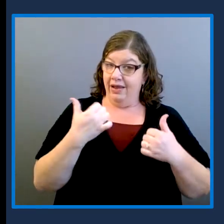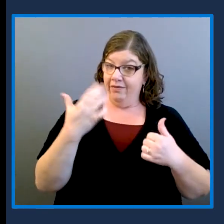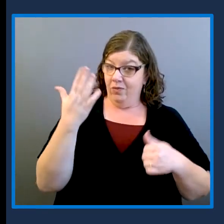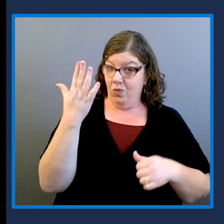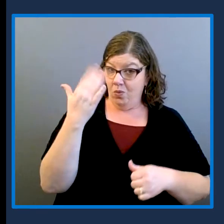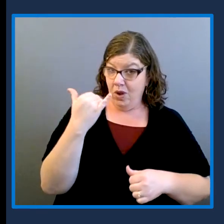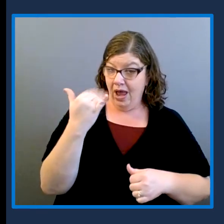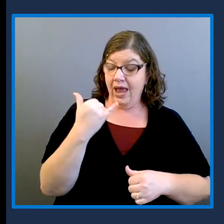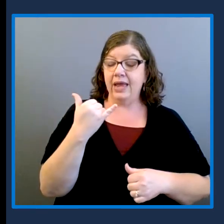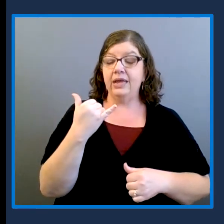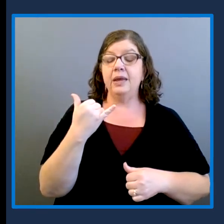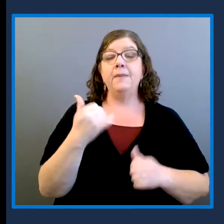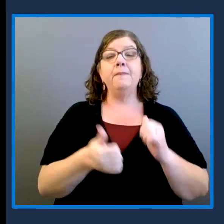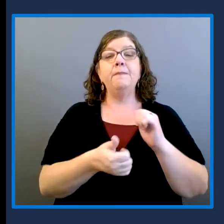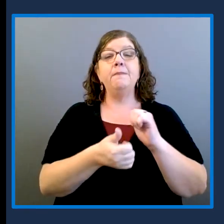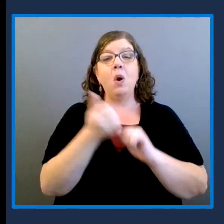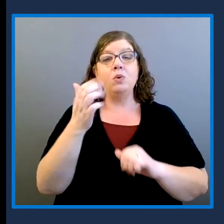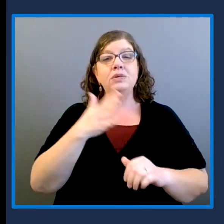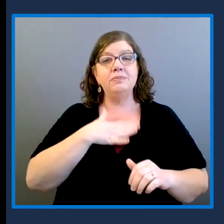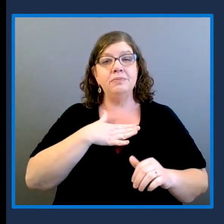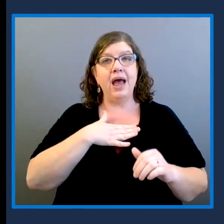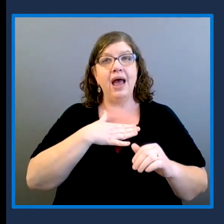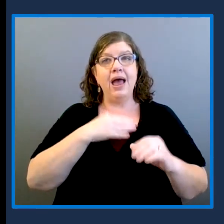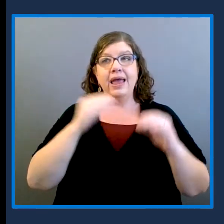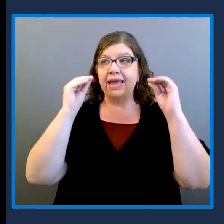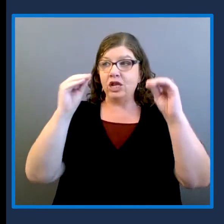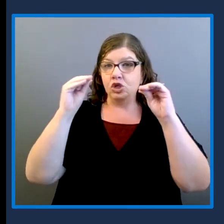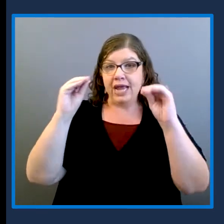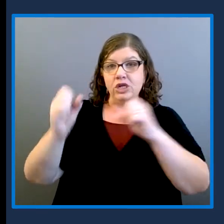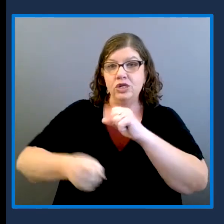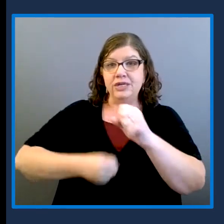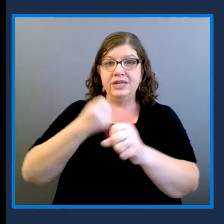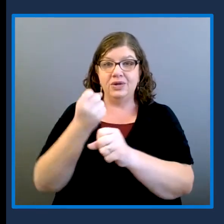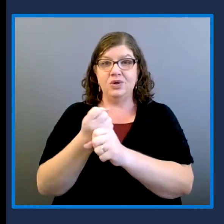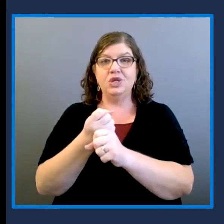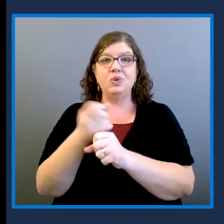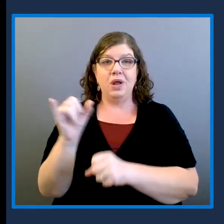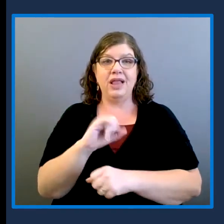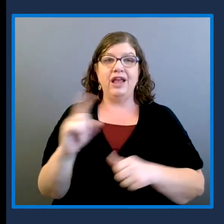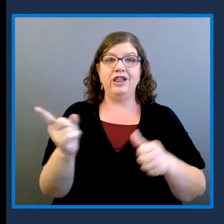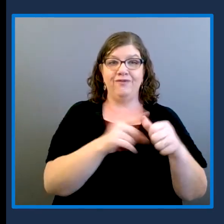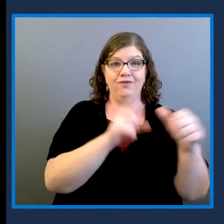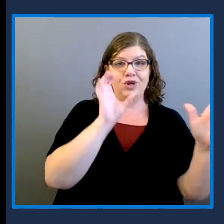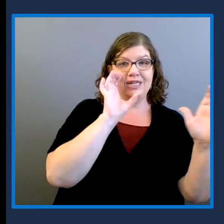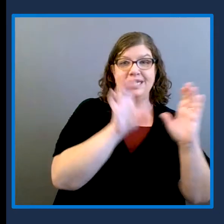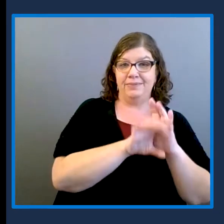the main reason for that is because most of my educational years were spent like the first